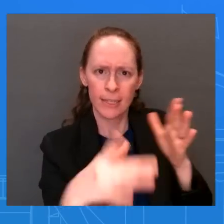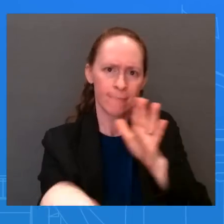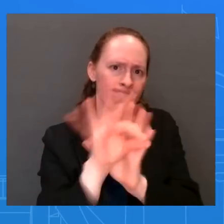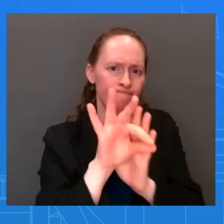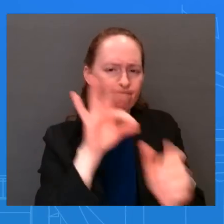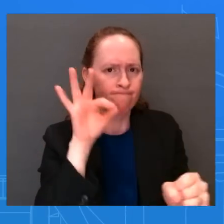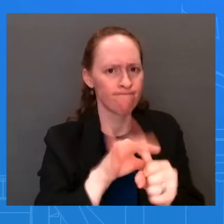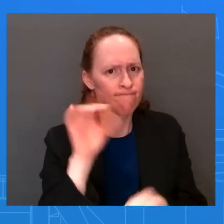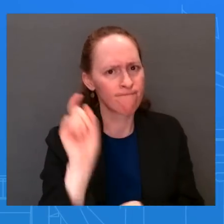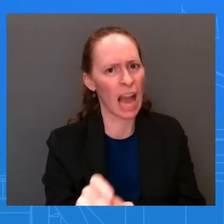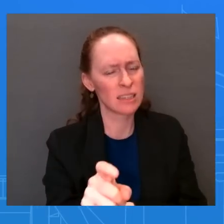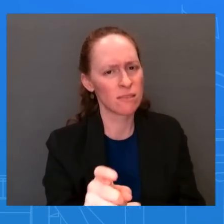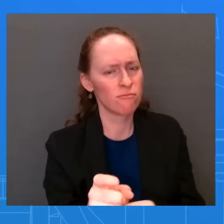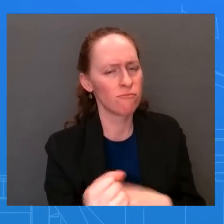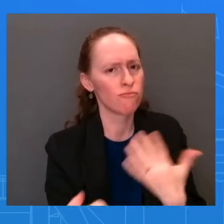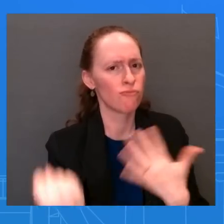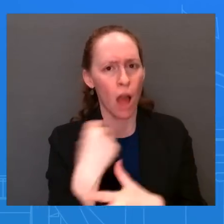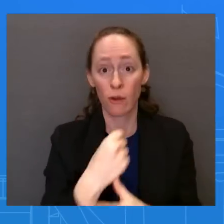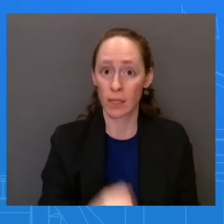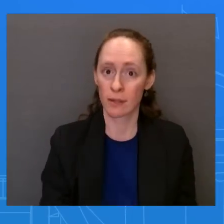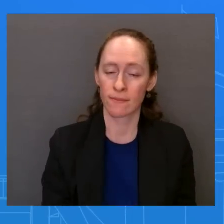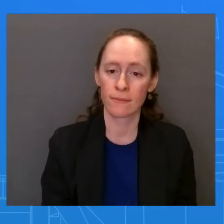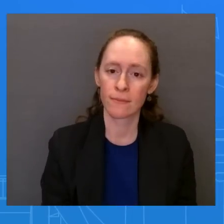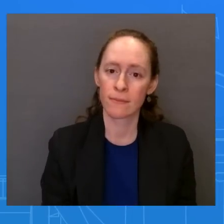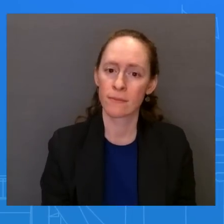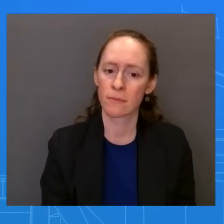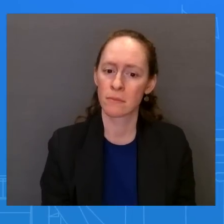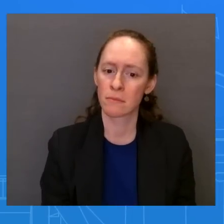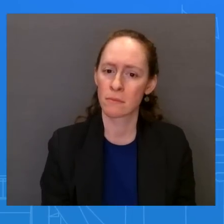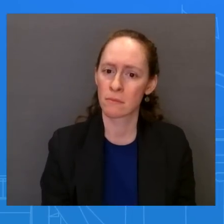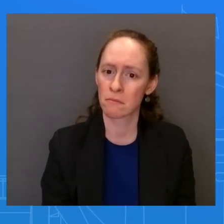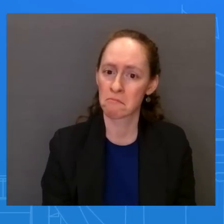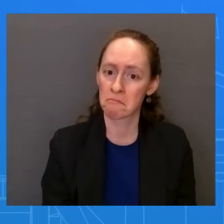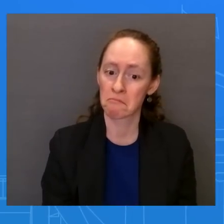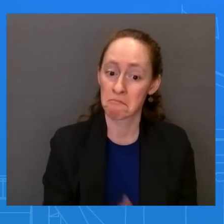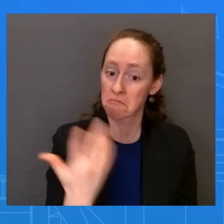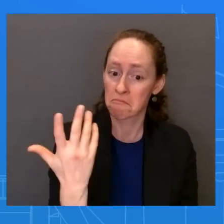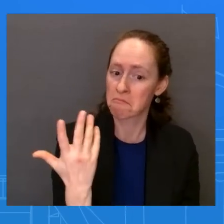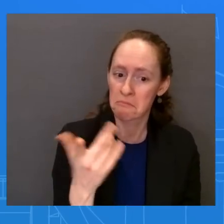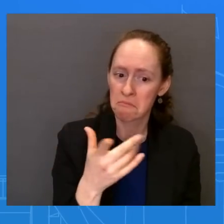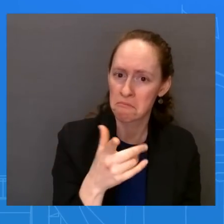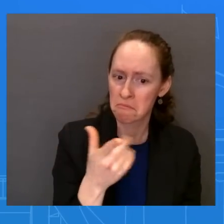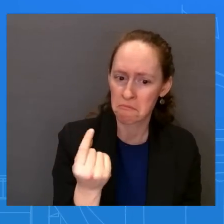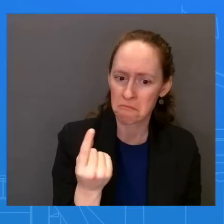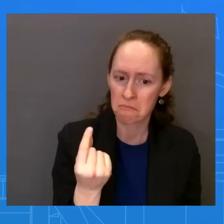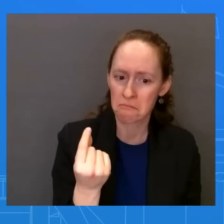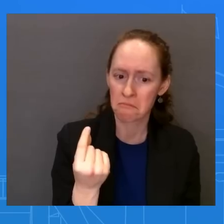that you would like Senator Schumer and the Senate Democrats to take up first? Ms. Jean-Pierre: So, let me just say we certainly